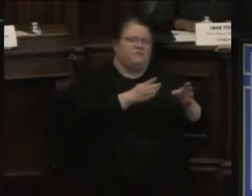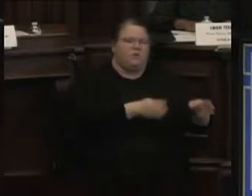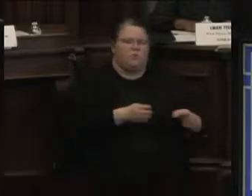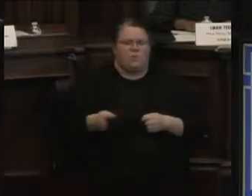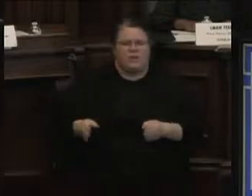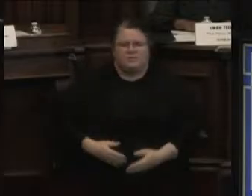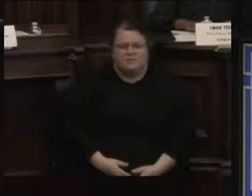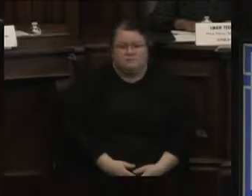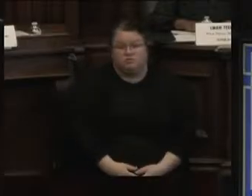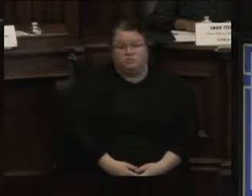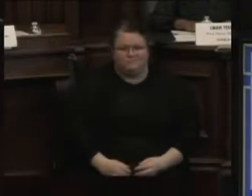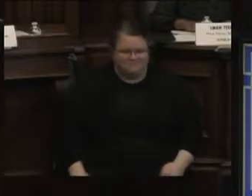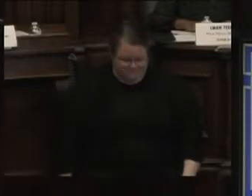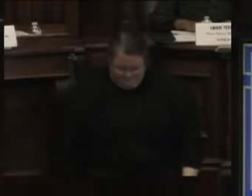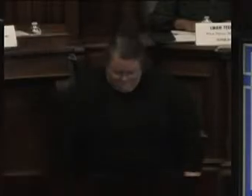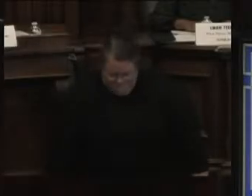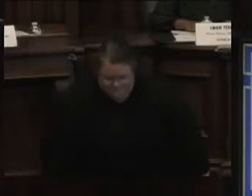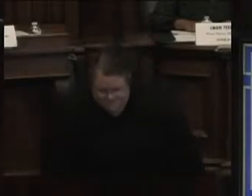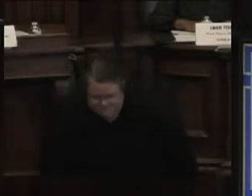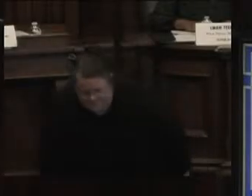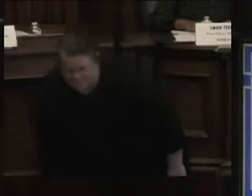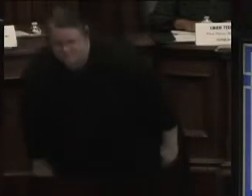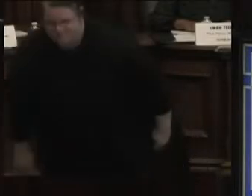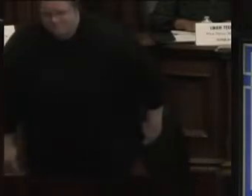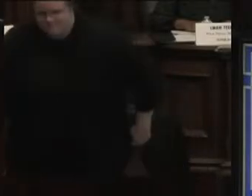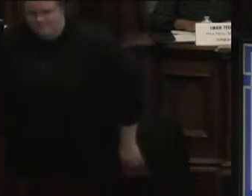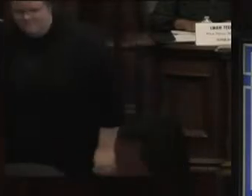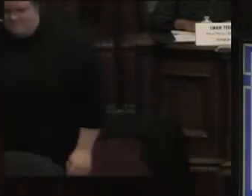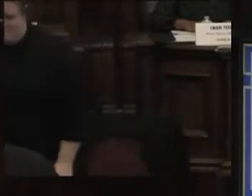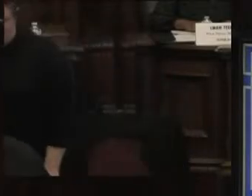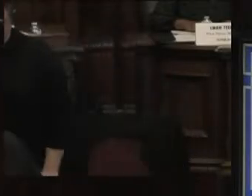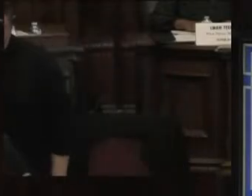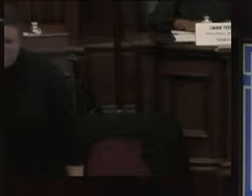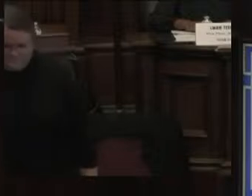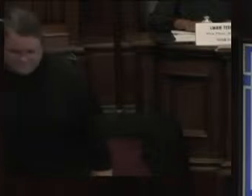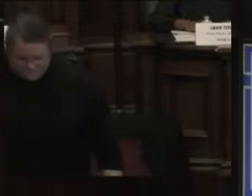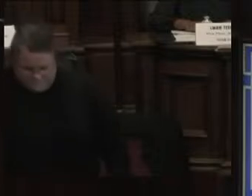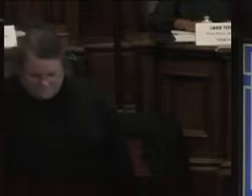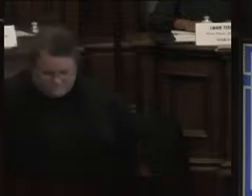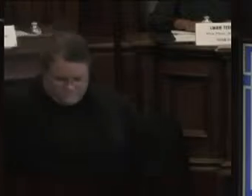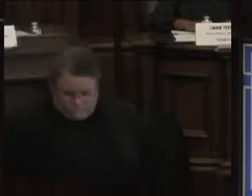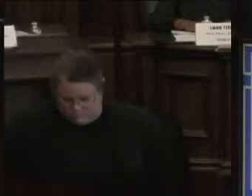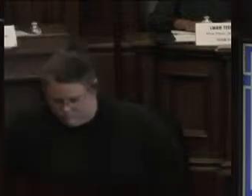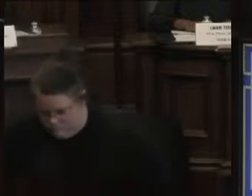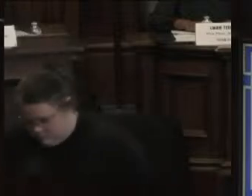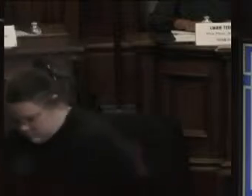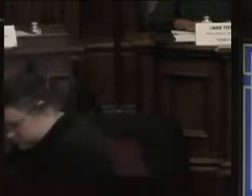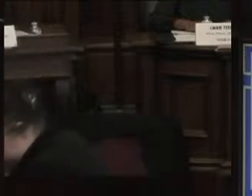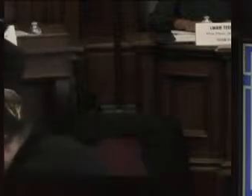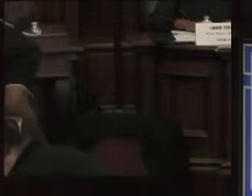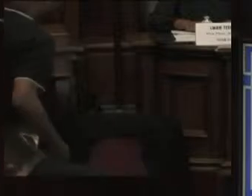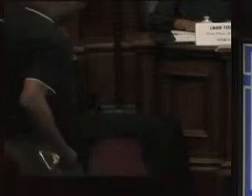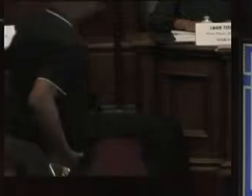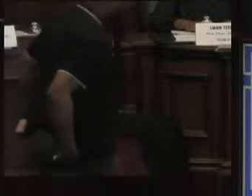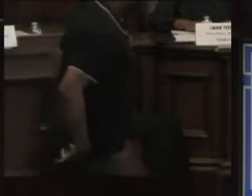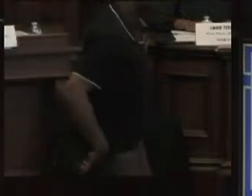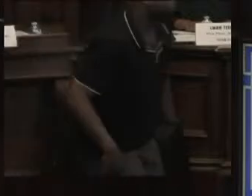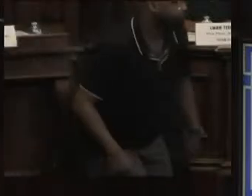to serve the public in